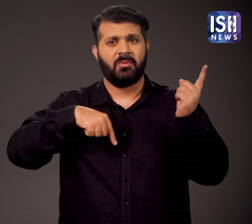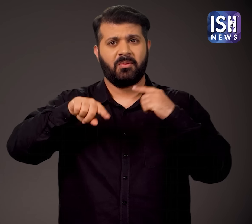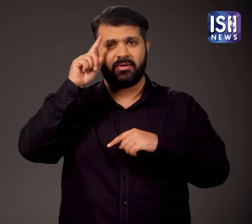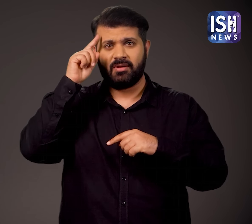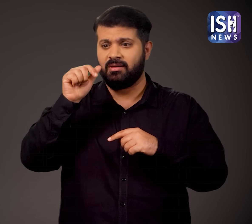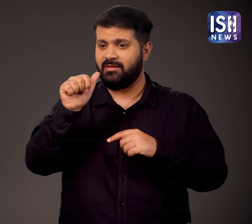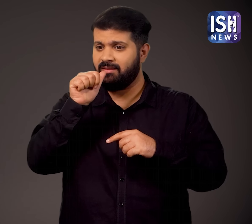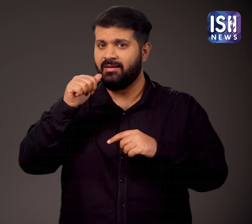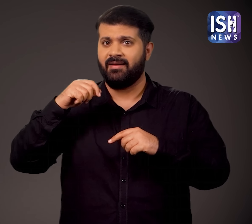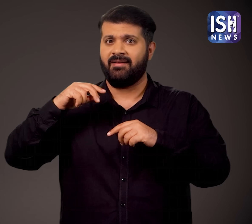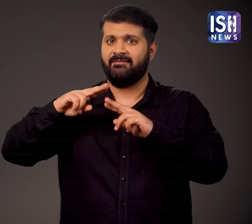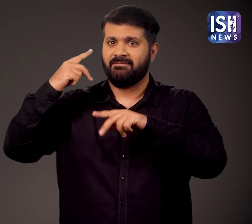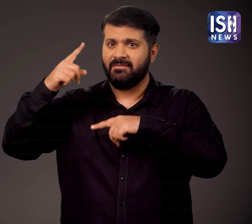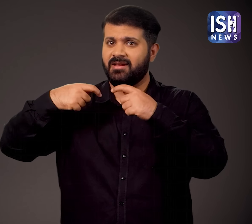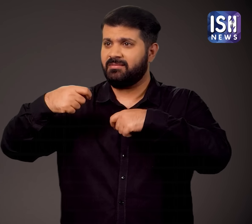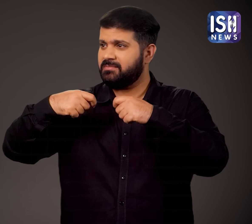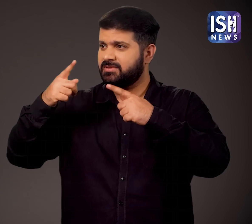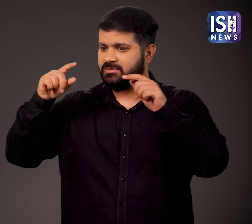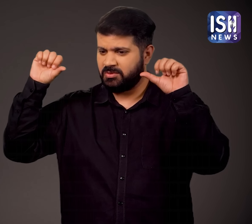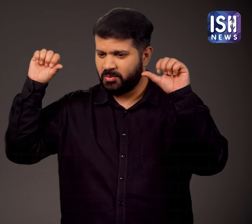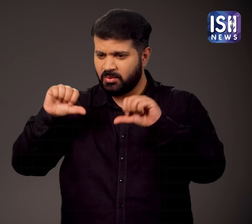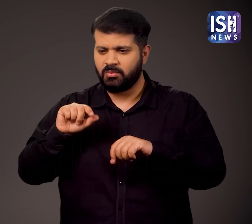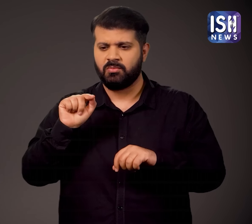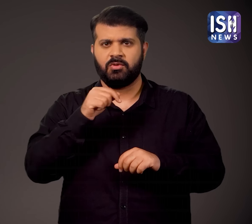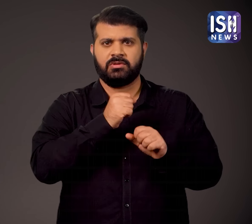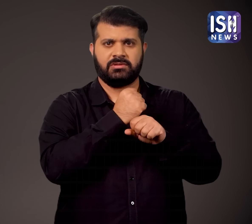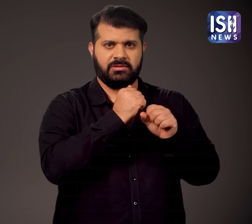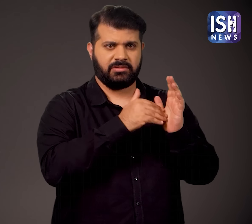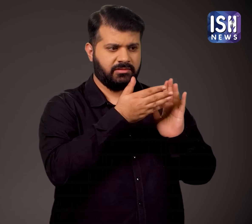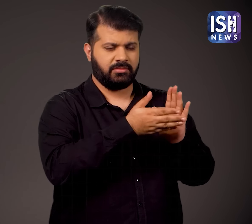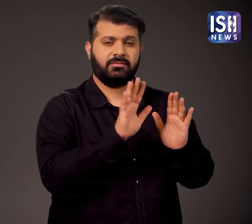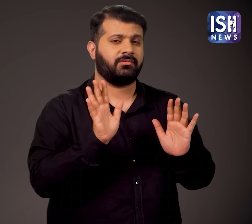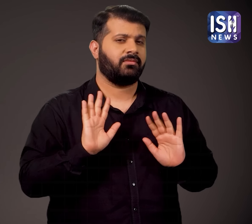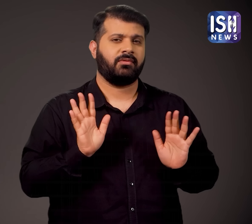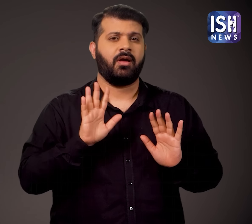The alcohol industry is not losing its business just because of Gen-Zs.